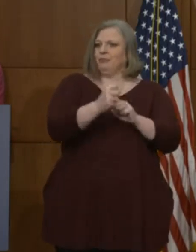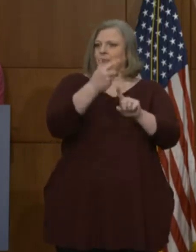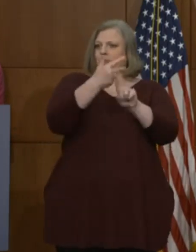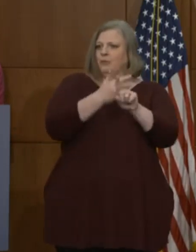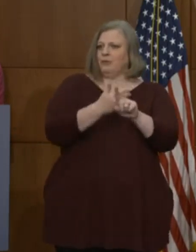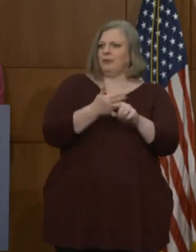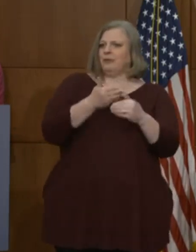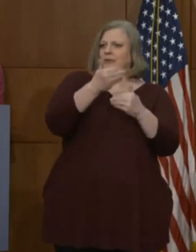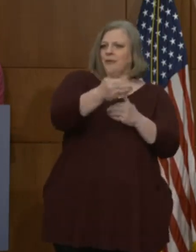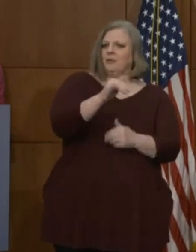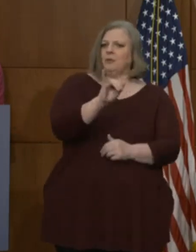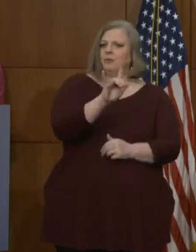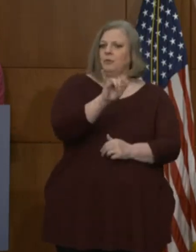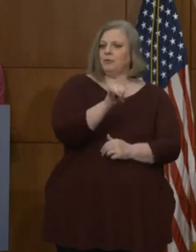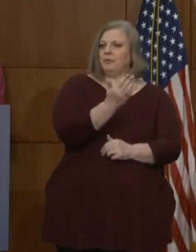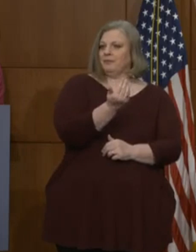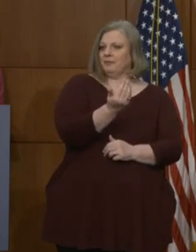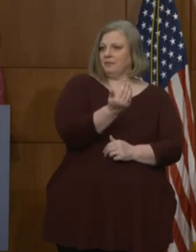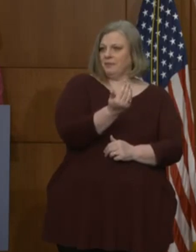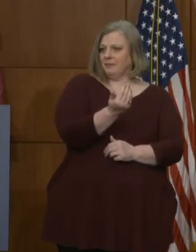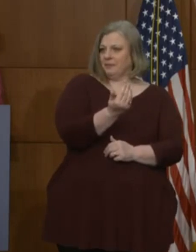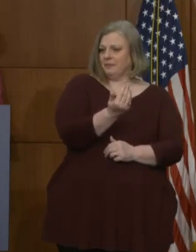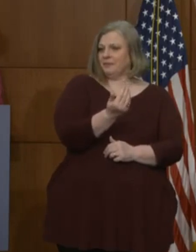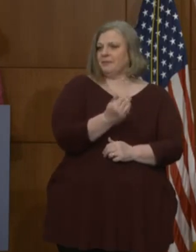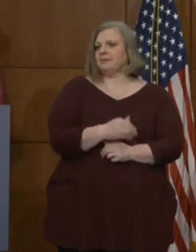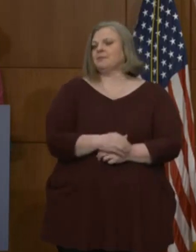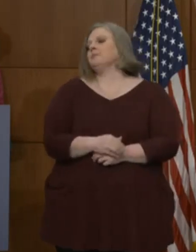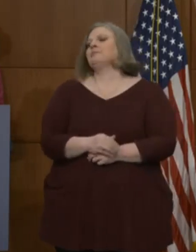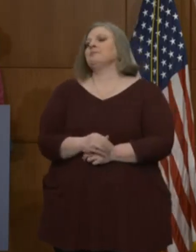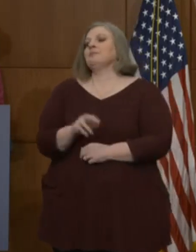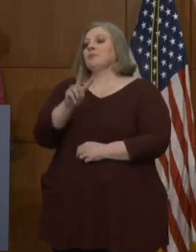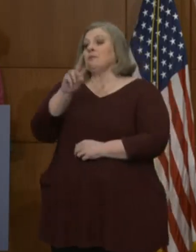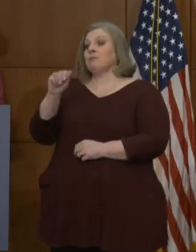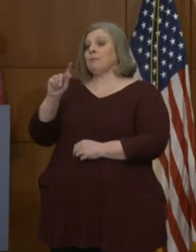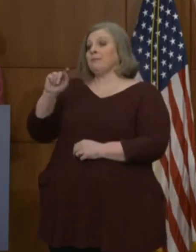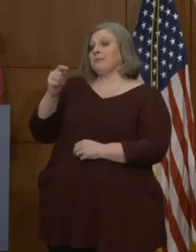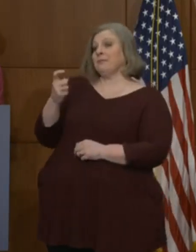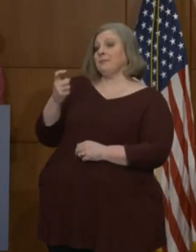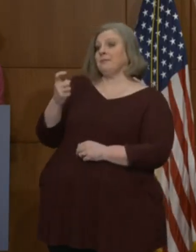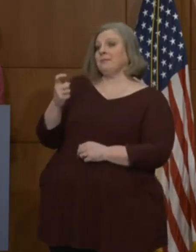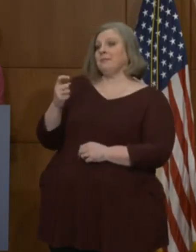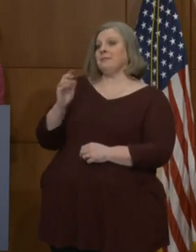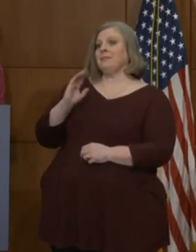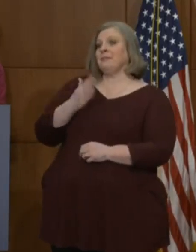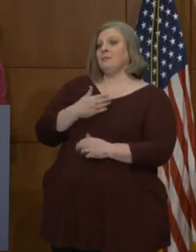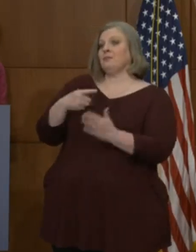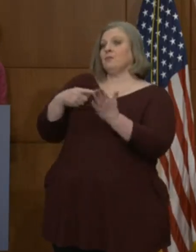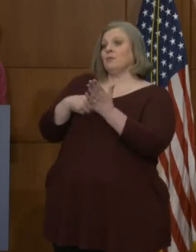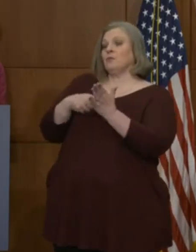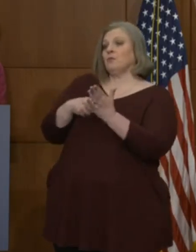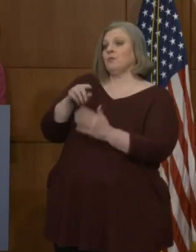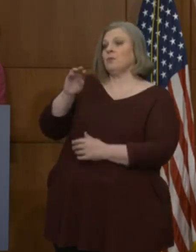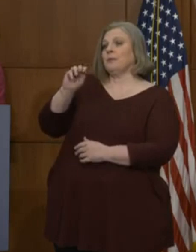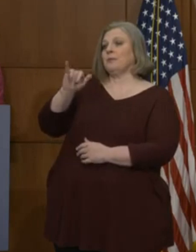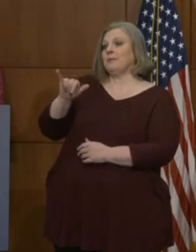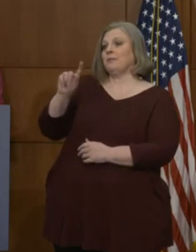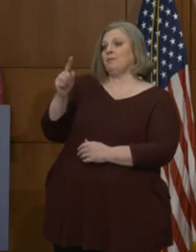CONTROL THAT OUT- BUT THAT HAS BEEN. EXTENDED FOR THREE MORE. BEEN. EXTENDED FOR THREE MORE. TO JULY FIFTEENTH REGARDING TO JULY FIFTEENTH REGARDING VIRGINIANS TAXES OUR TAXES ARE